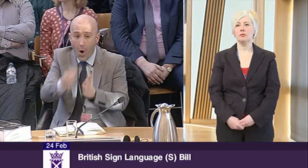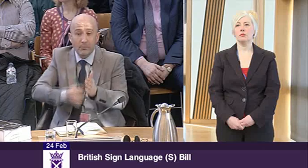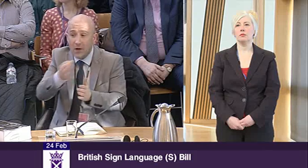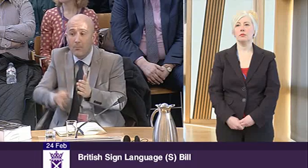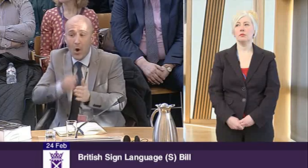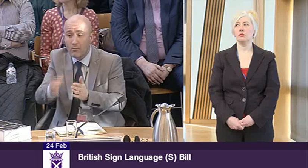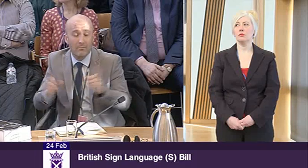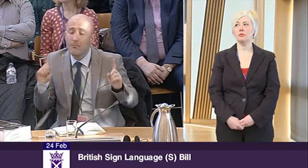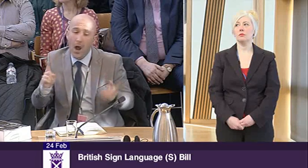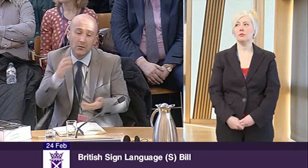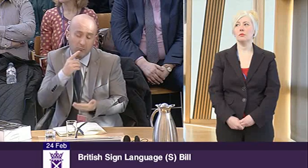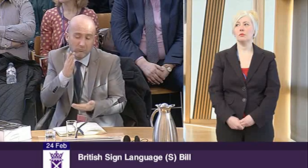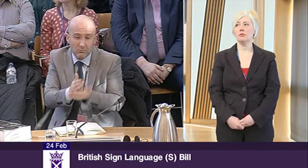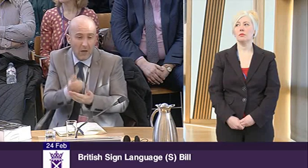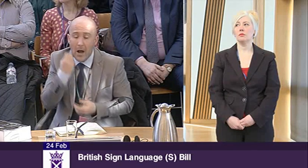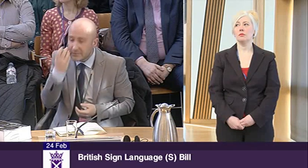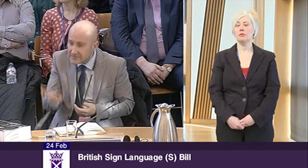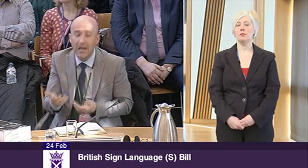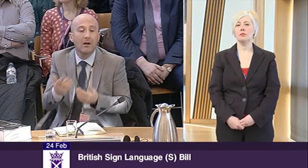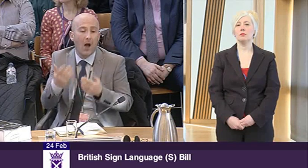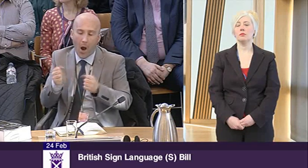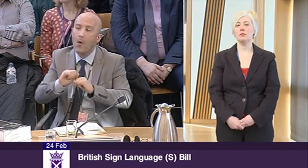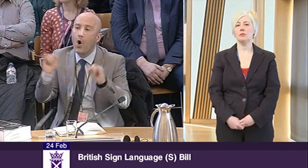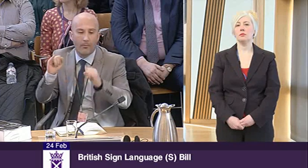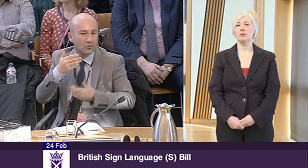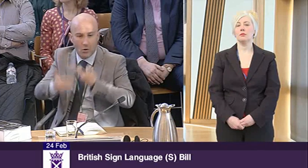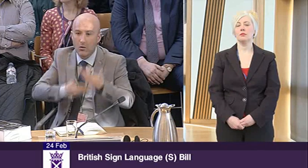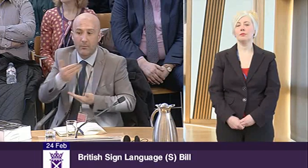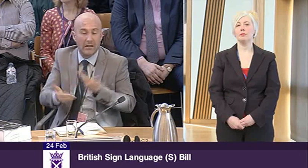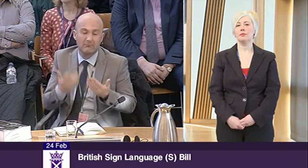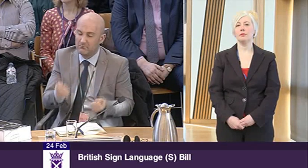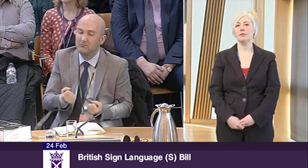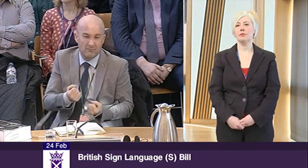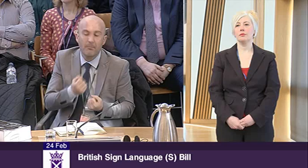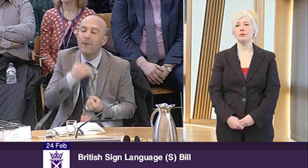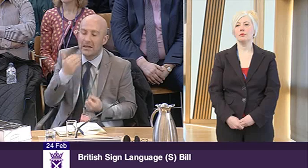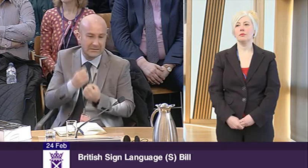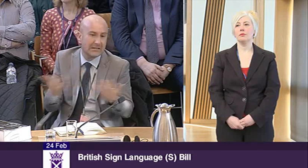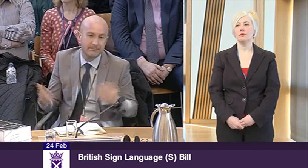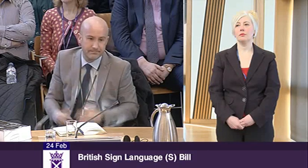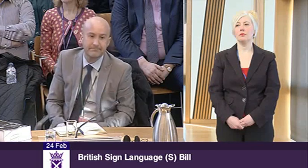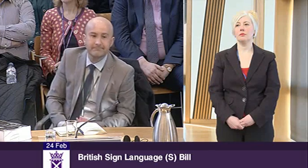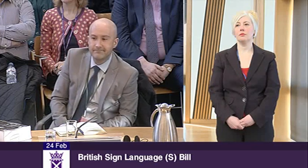Those are just quick examples. I could go on for hours and give the committee some horror